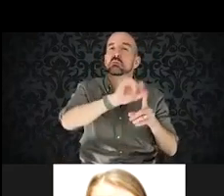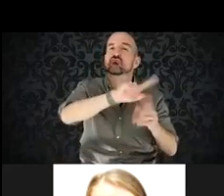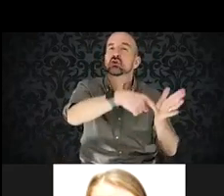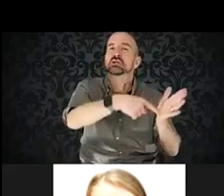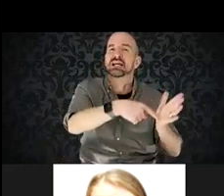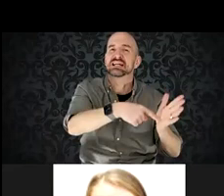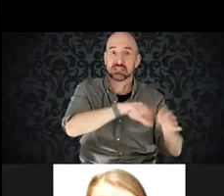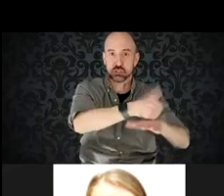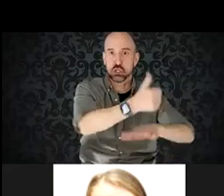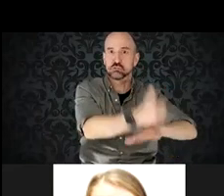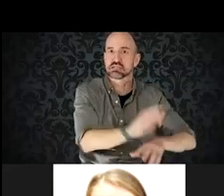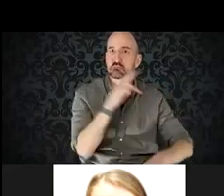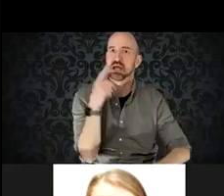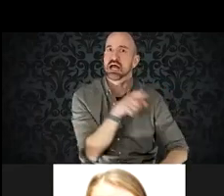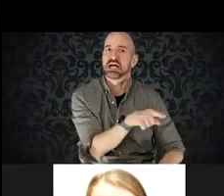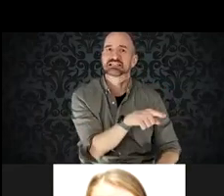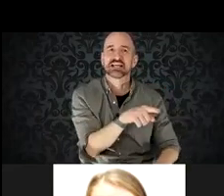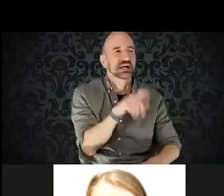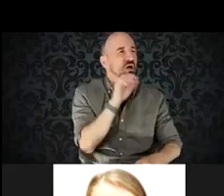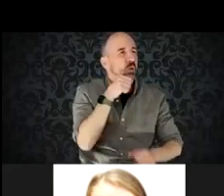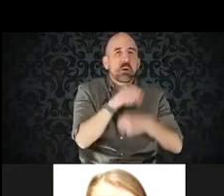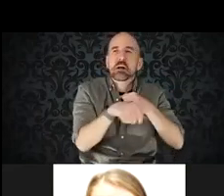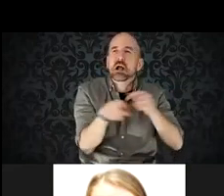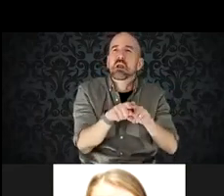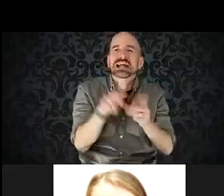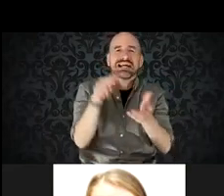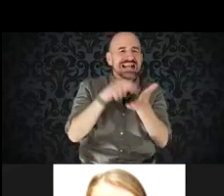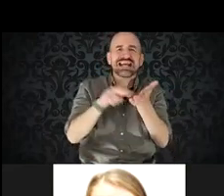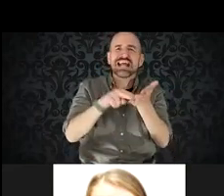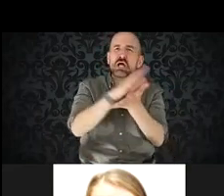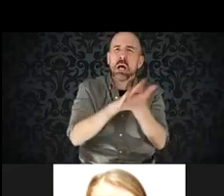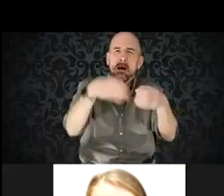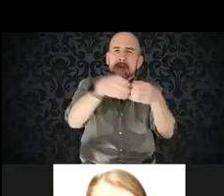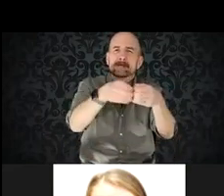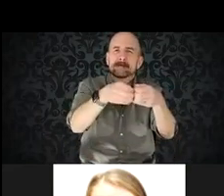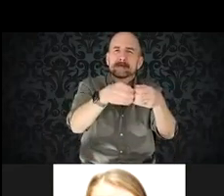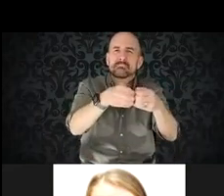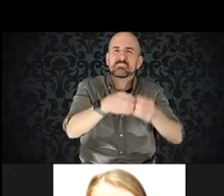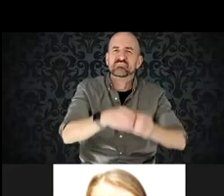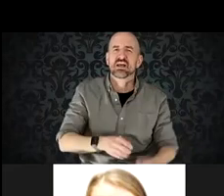Obviously, I'm the first landscape designer in a wheelchair which I still find shocking to this day. That